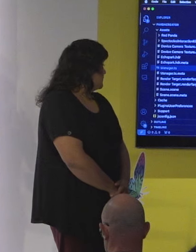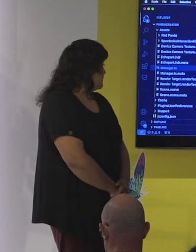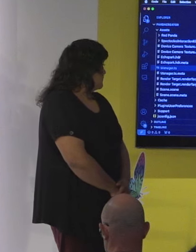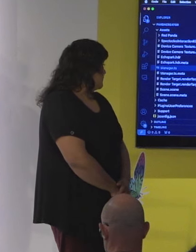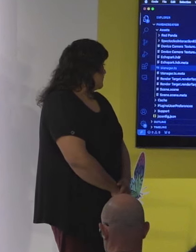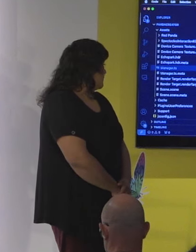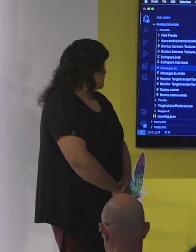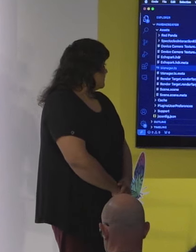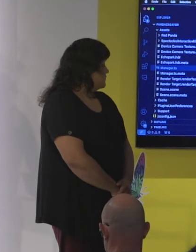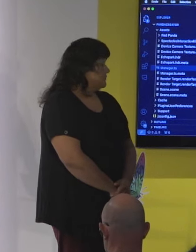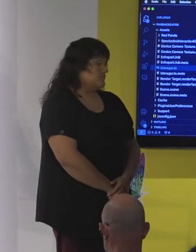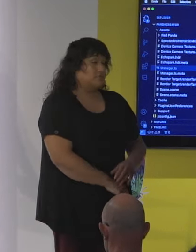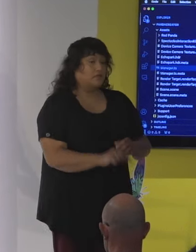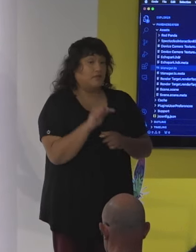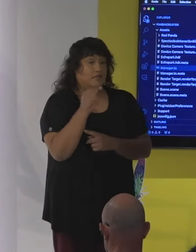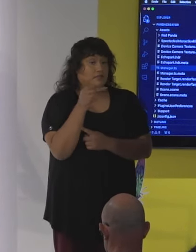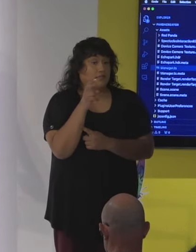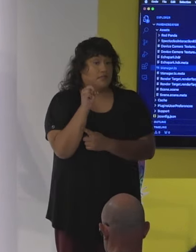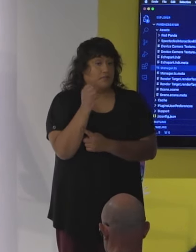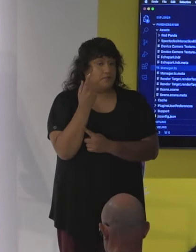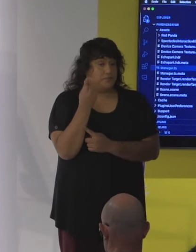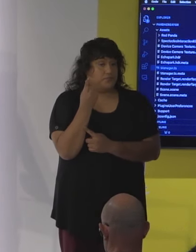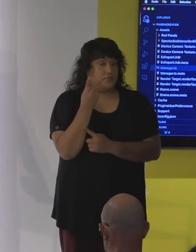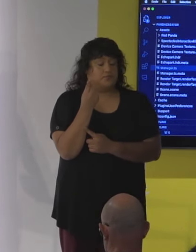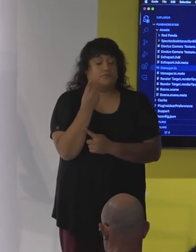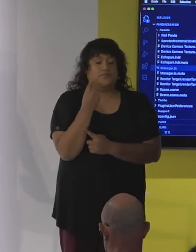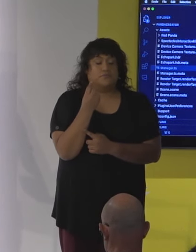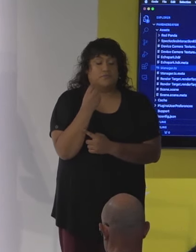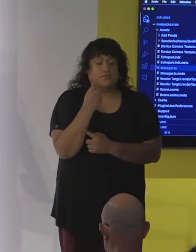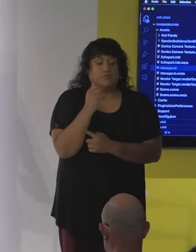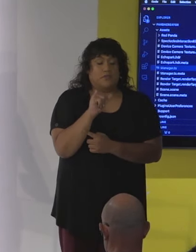And then, let's get the transform.